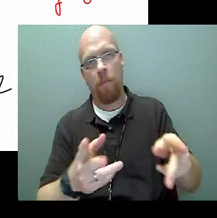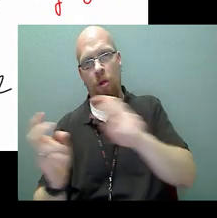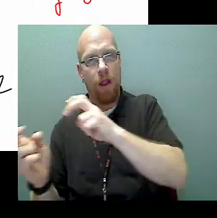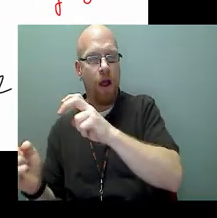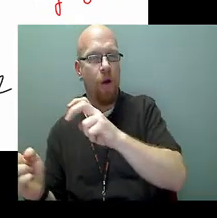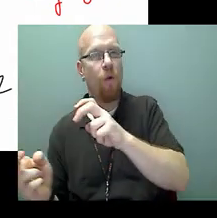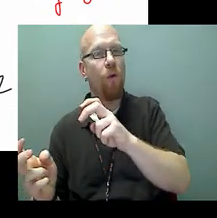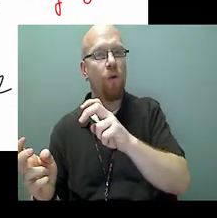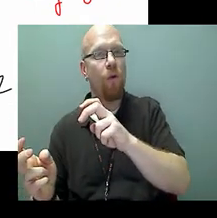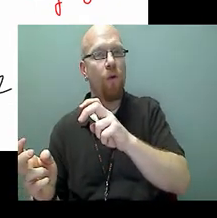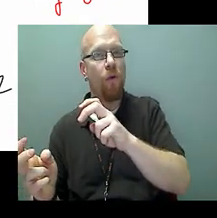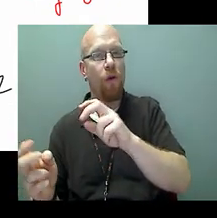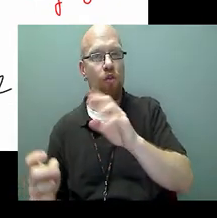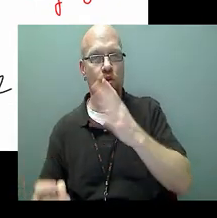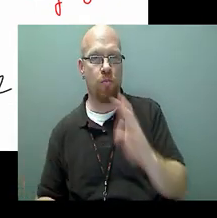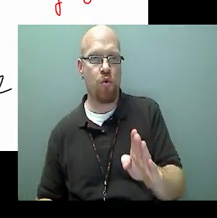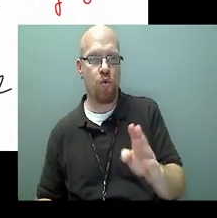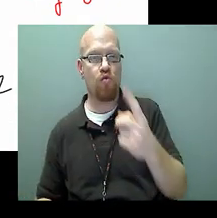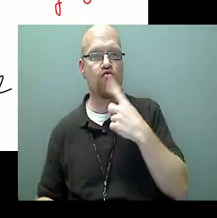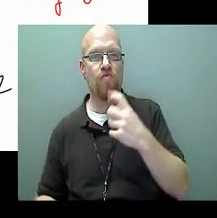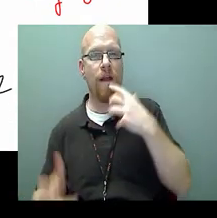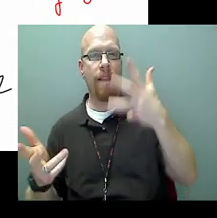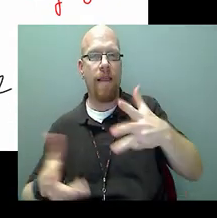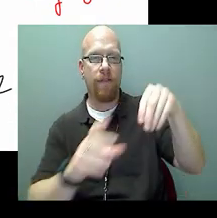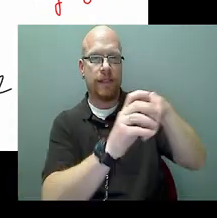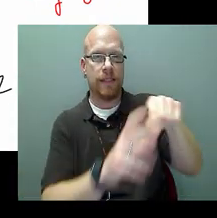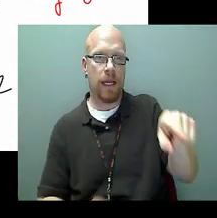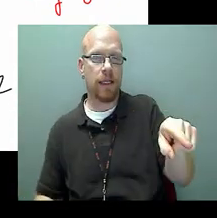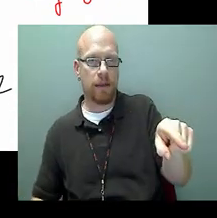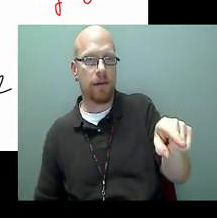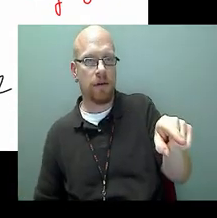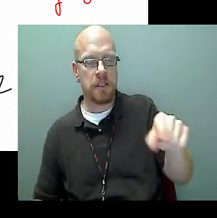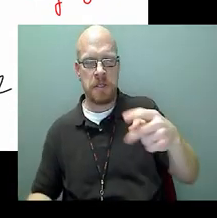so leaving the positive terms behind.